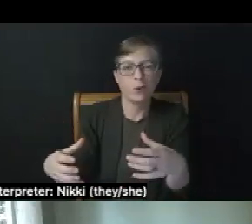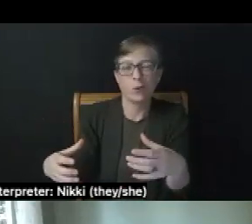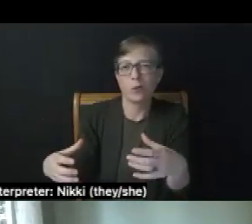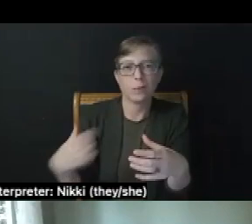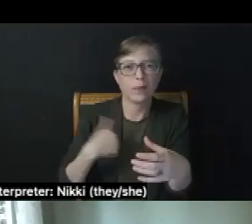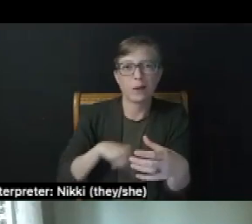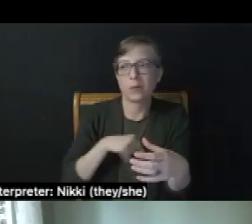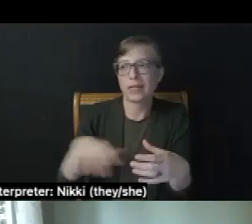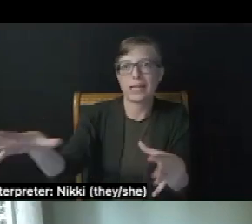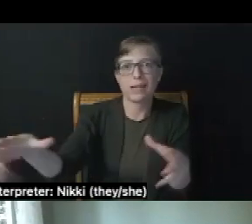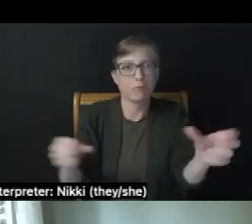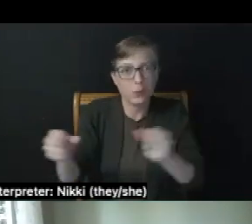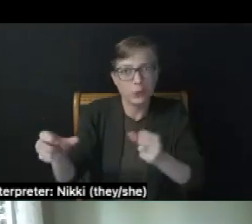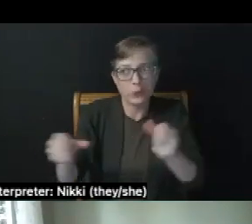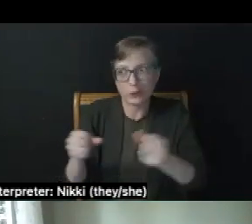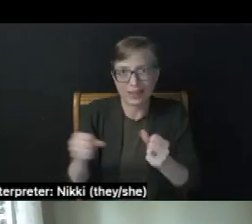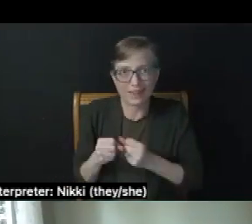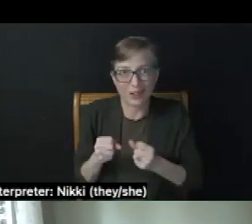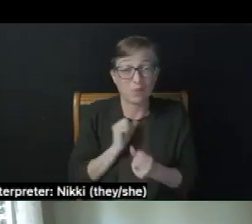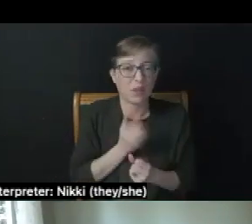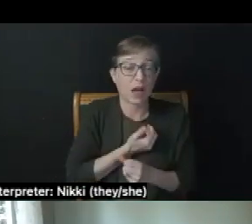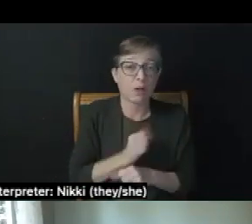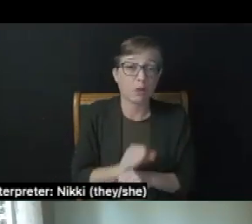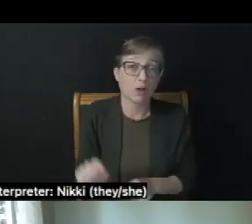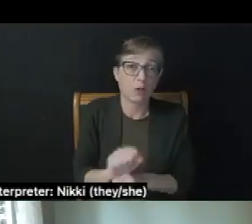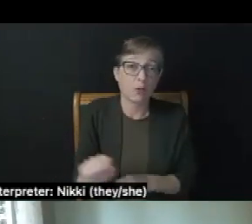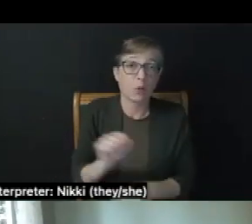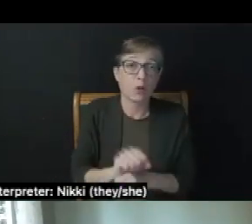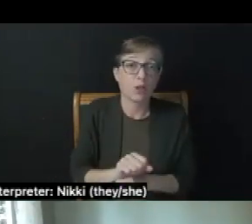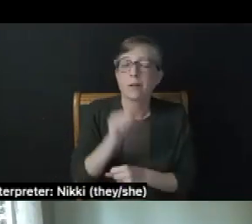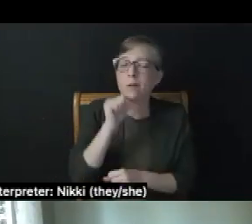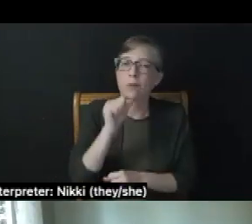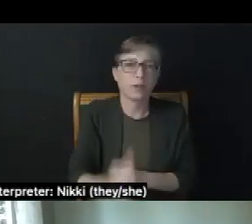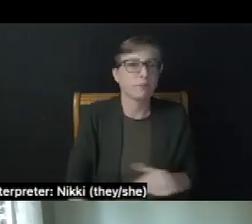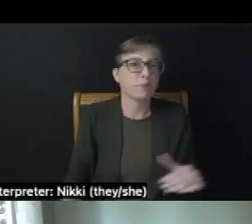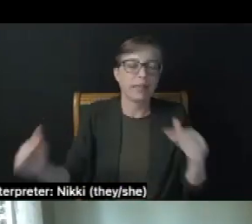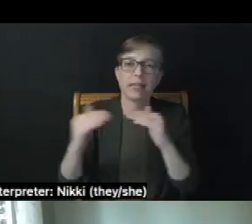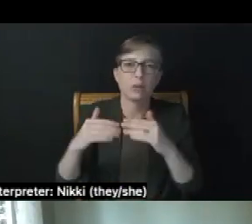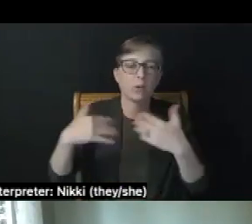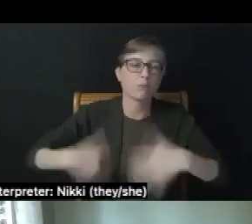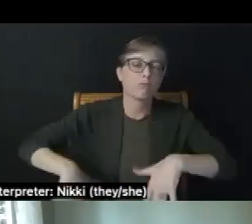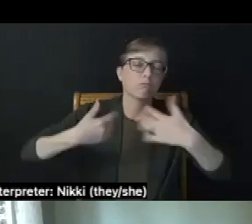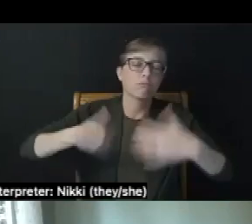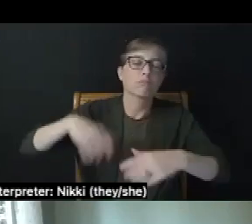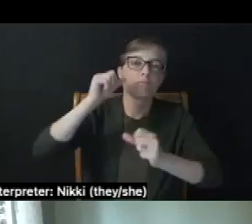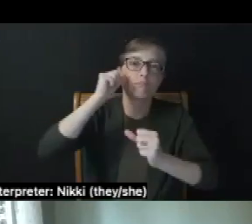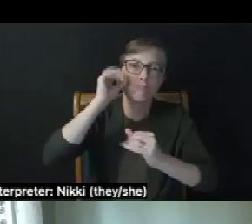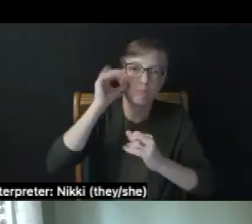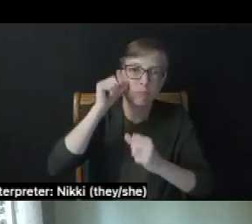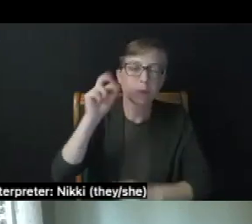would not be as rich and as informative without bringing folks with